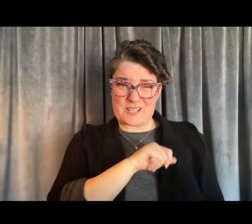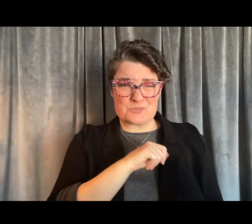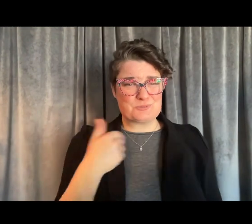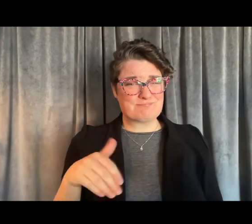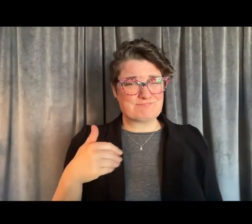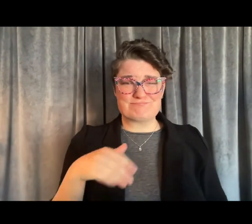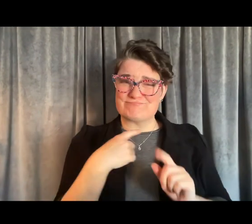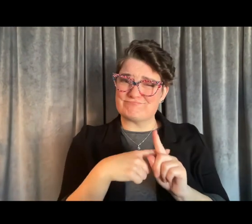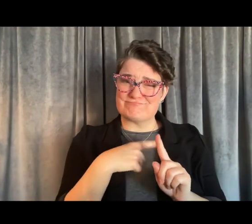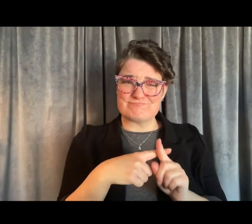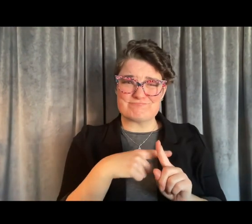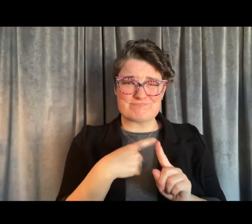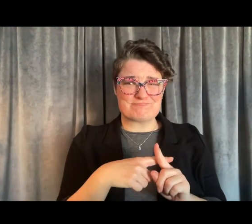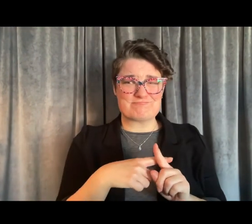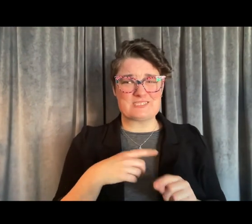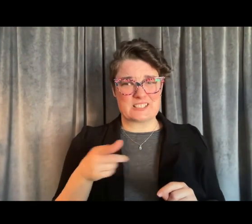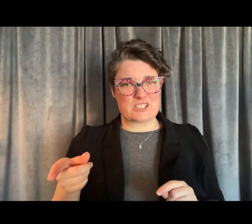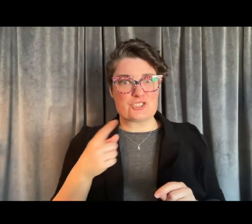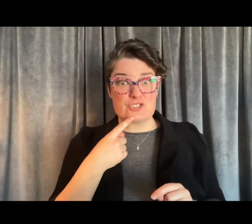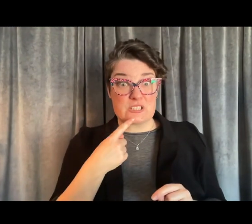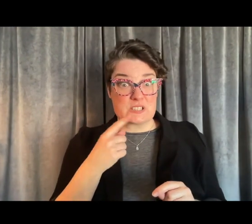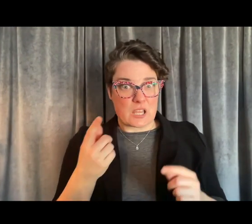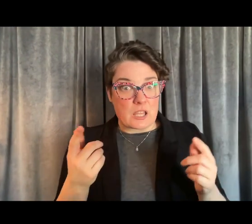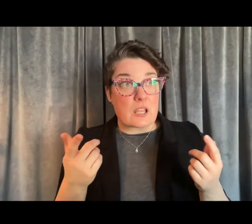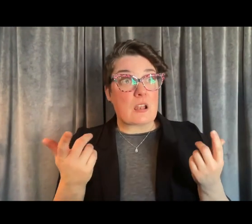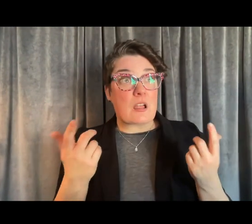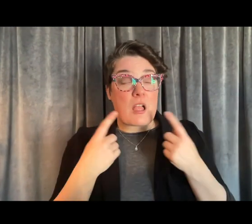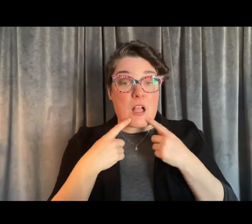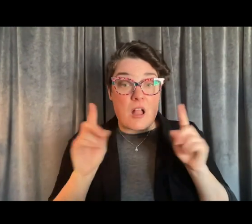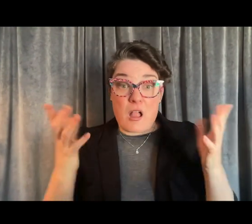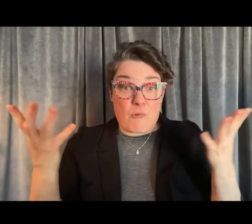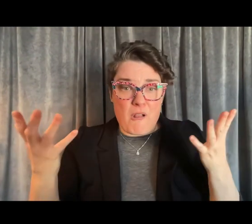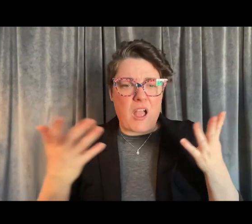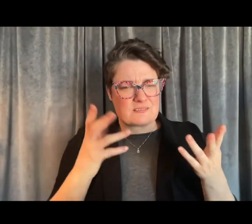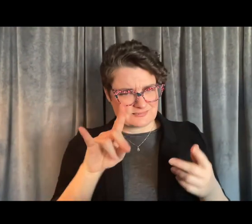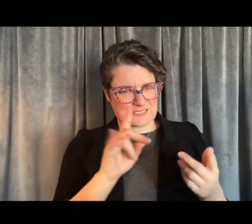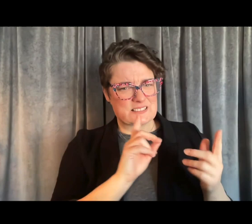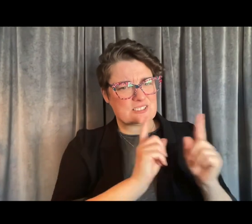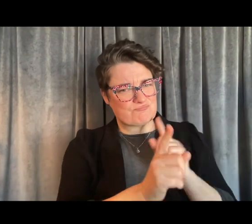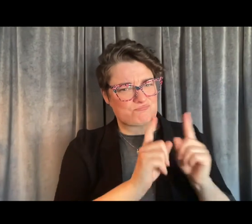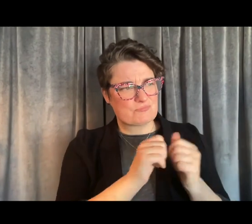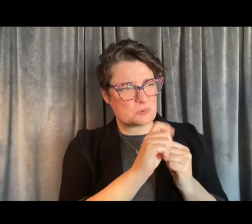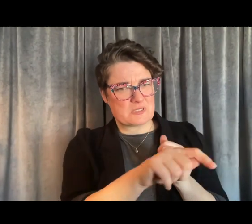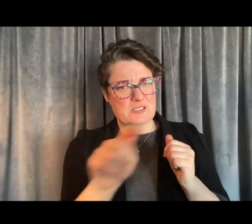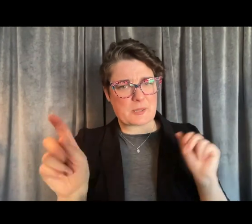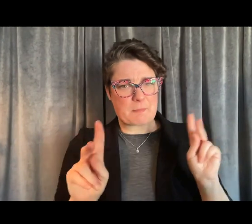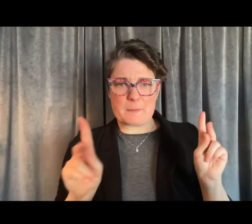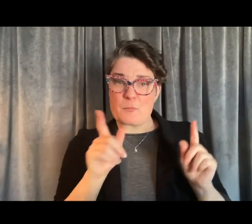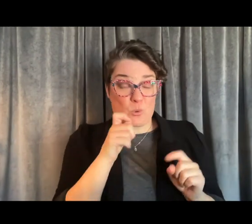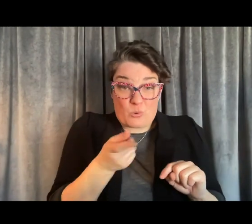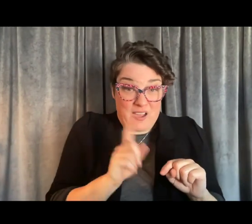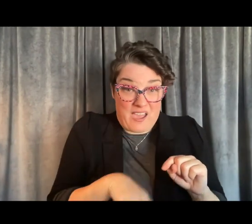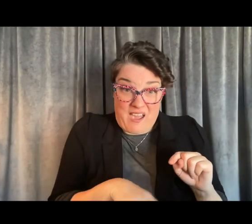a positive attitude about it, that she got to have conversations with people she wouldn't ever have been able to talk to.